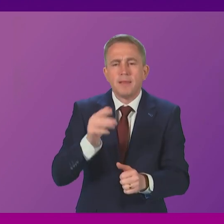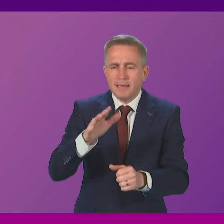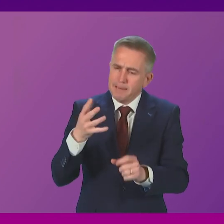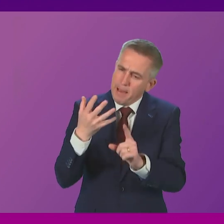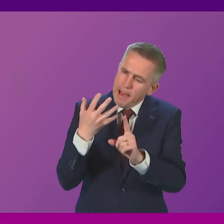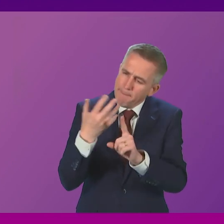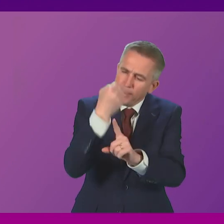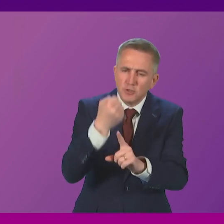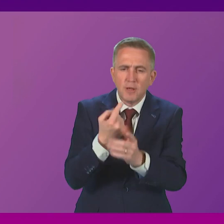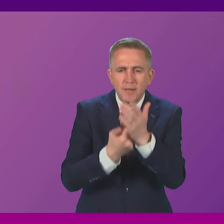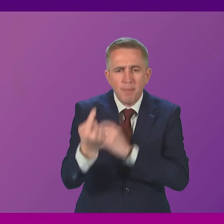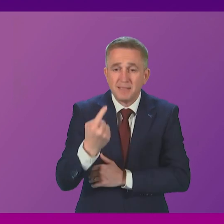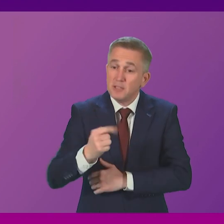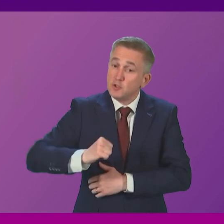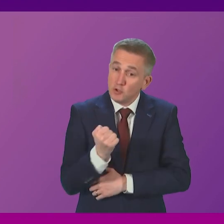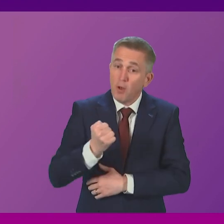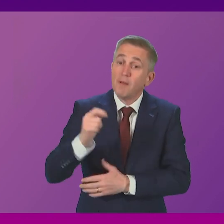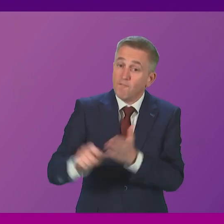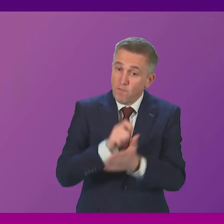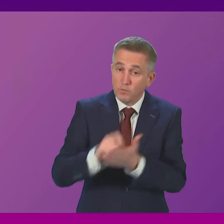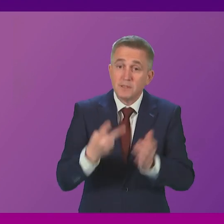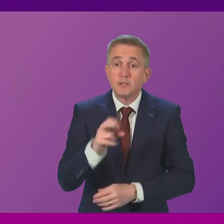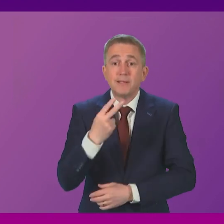voted for in 2021.